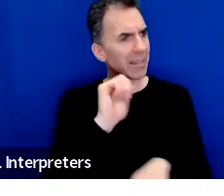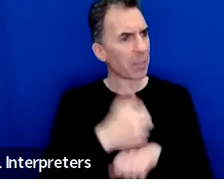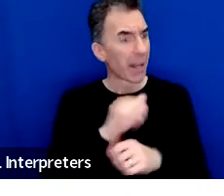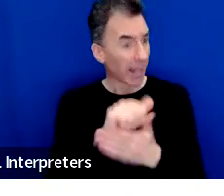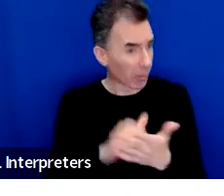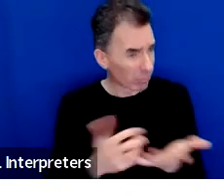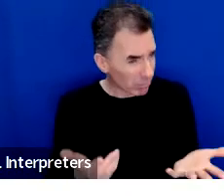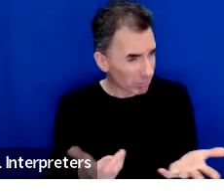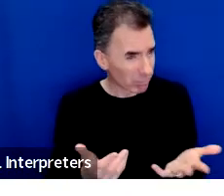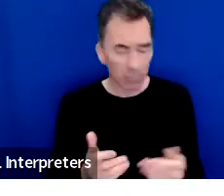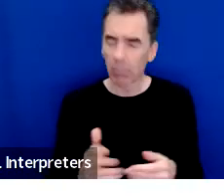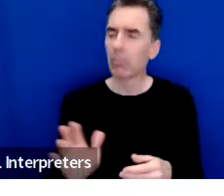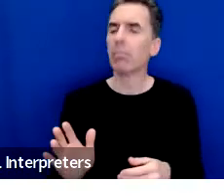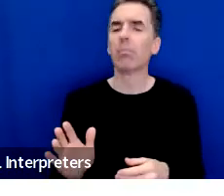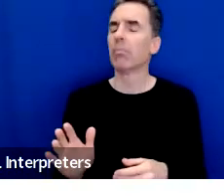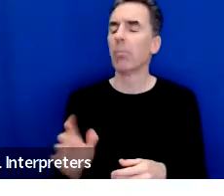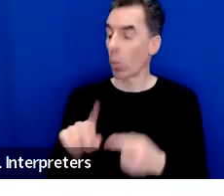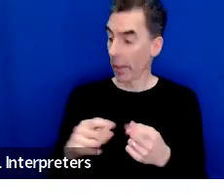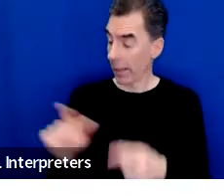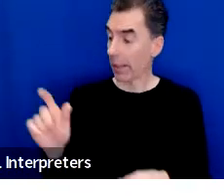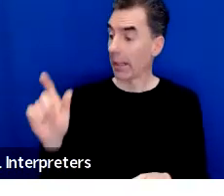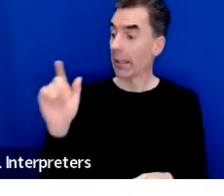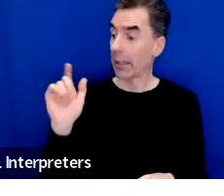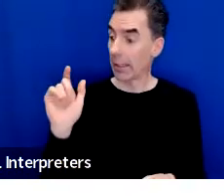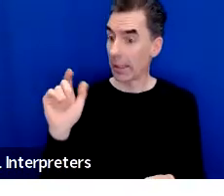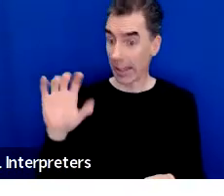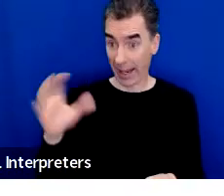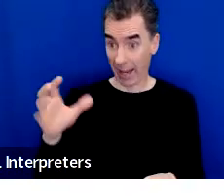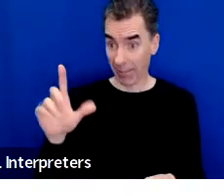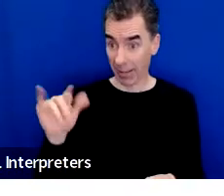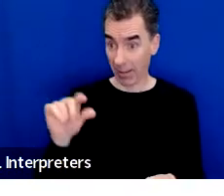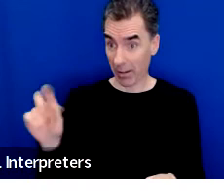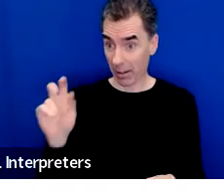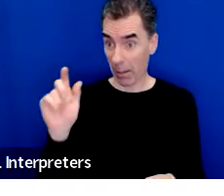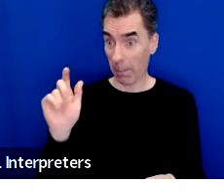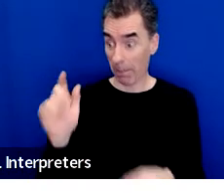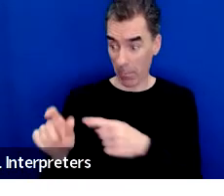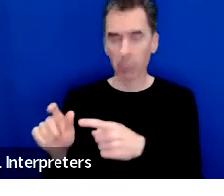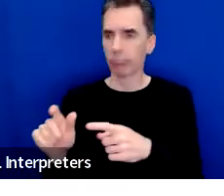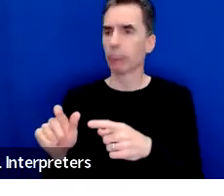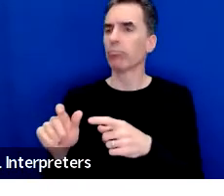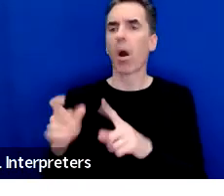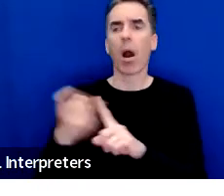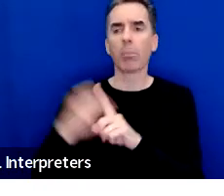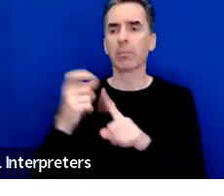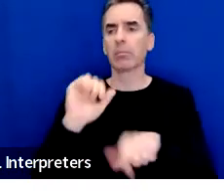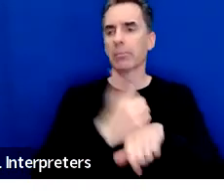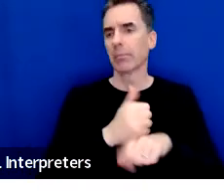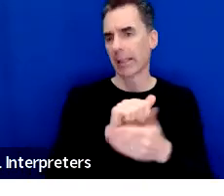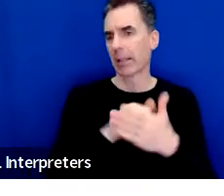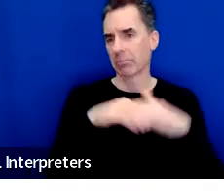so it automatically when they click on the canvas link, it automatically creates an account for them. So let's see their favorites.